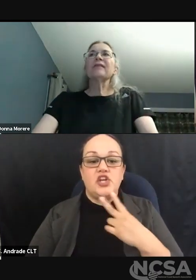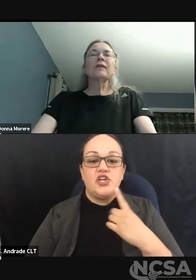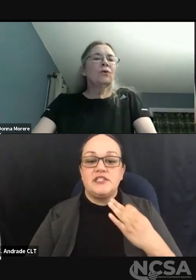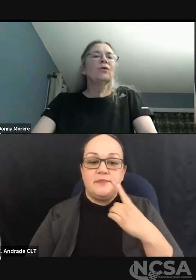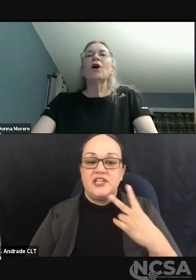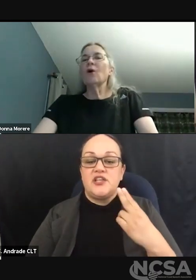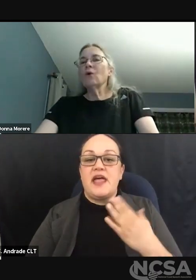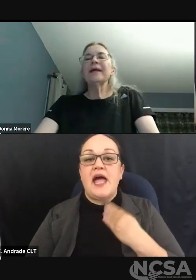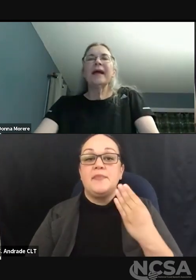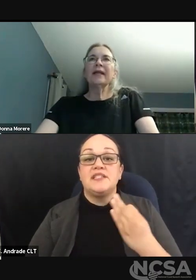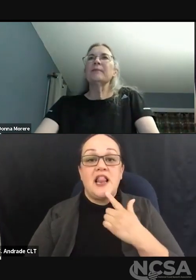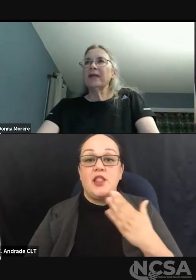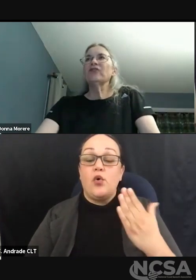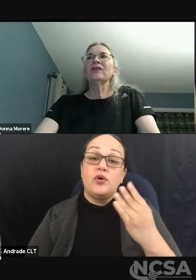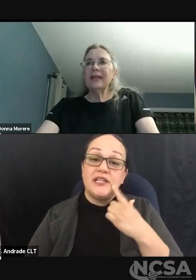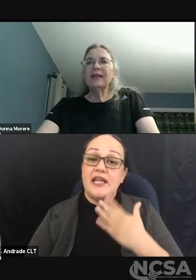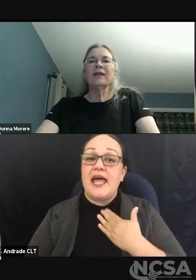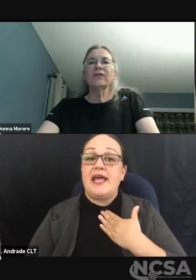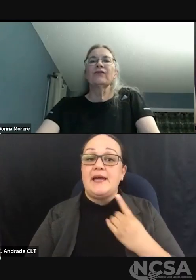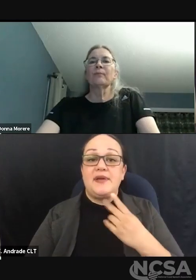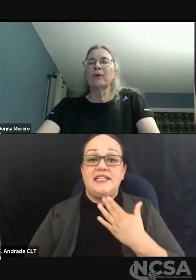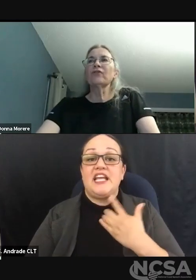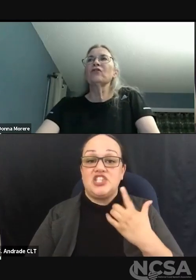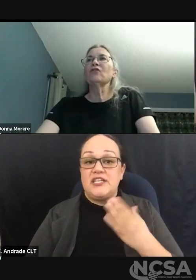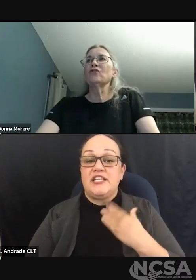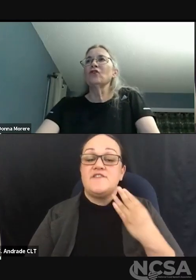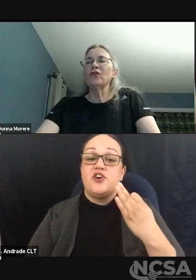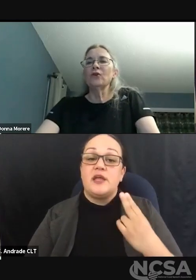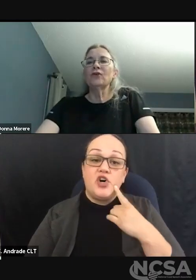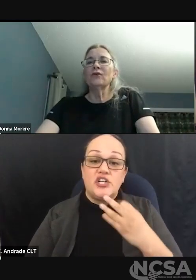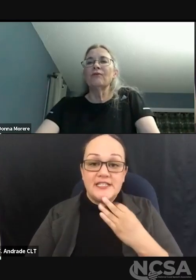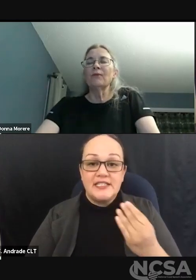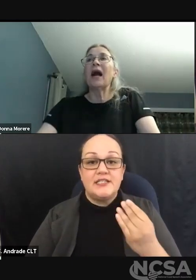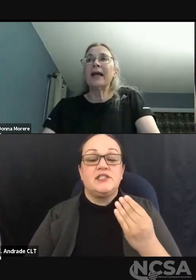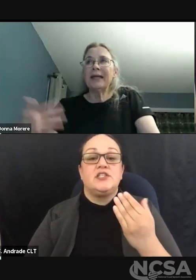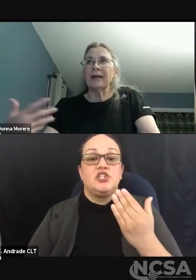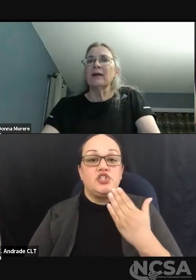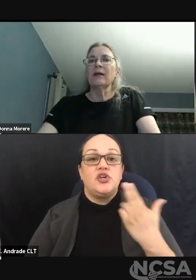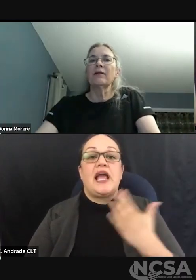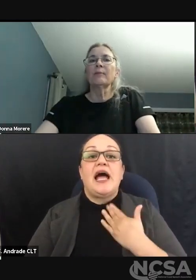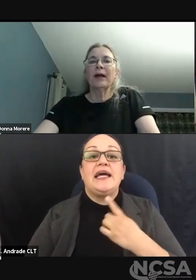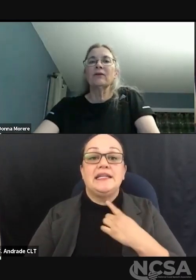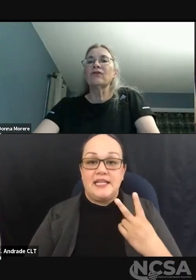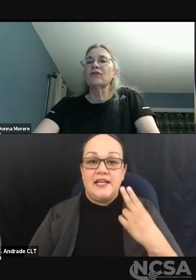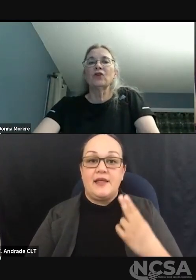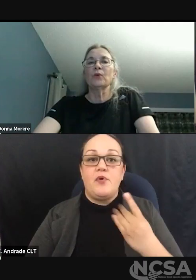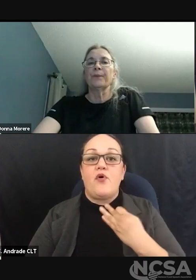The absolute only adaptation needed is for the person to use guiding the practice to cue